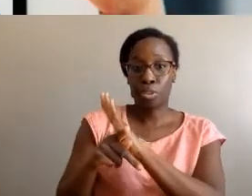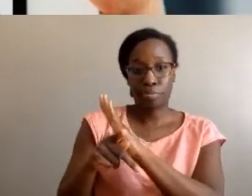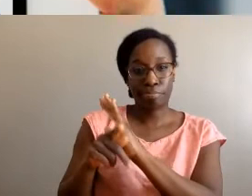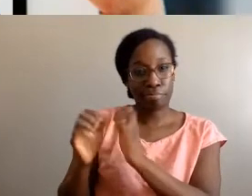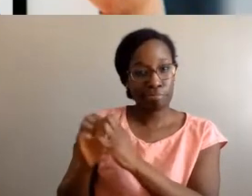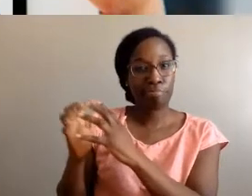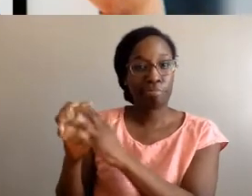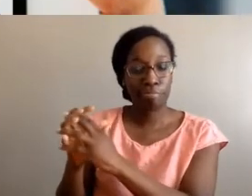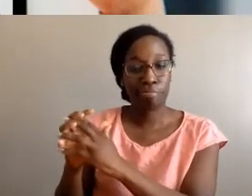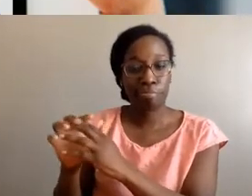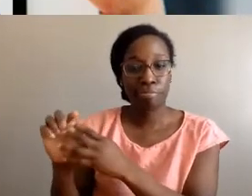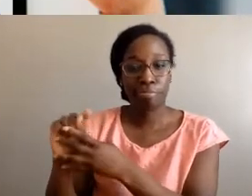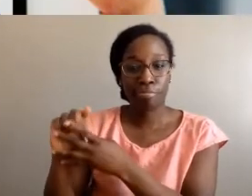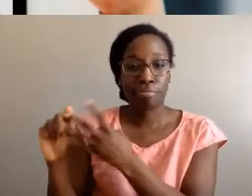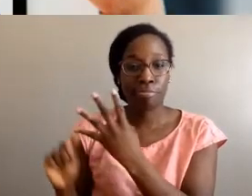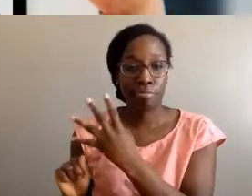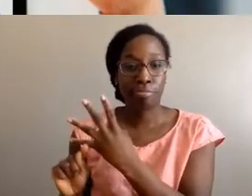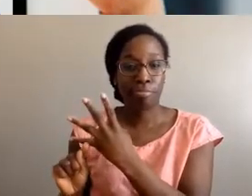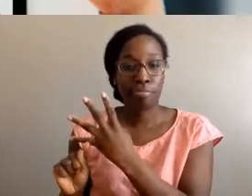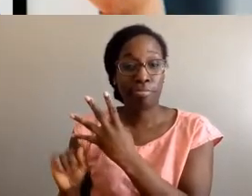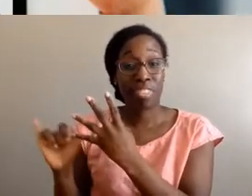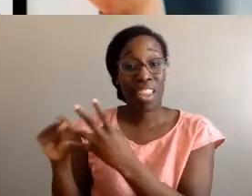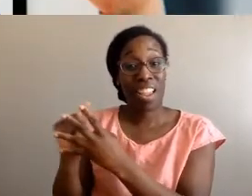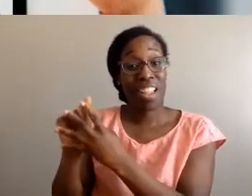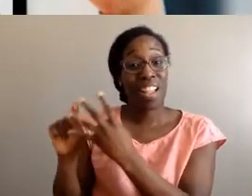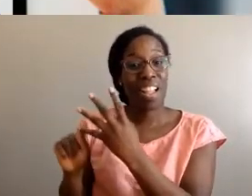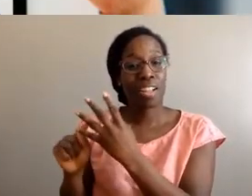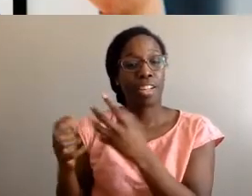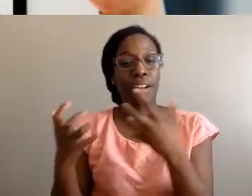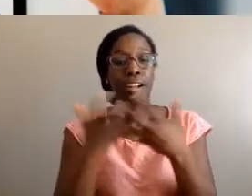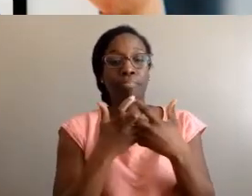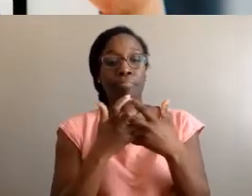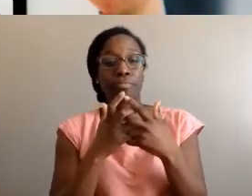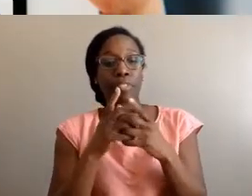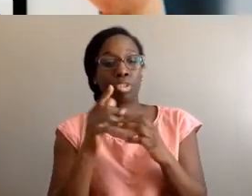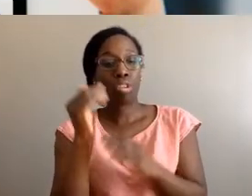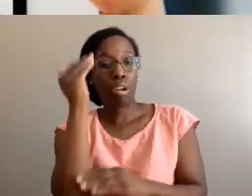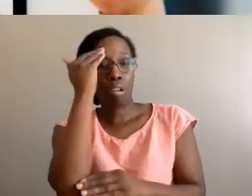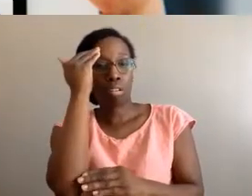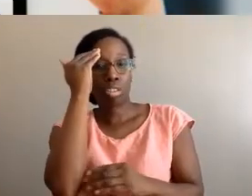as they were originally referred to, or knowledge processes, as they are called now.